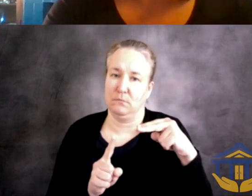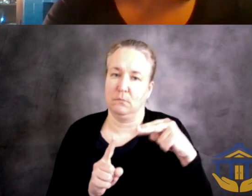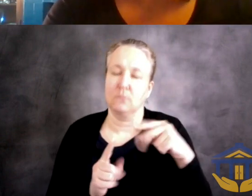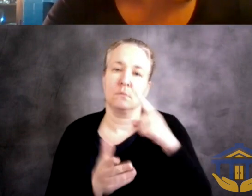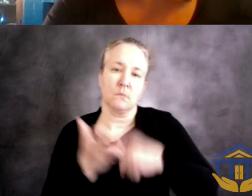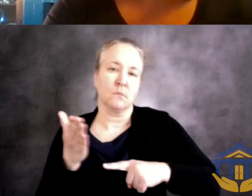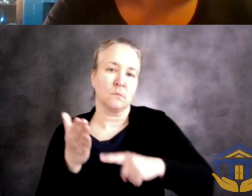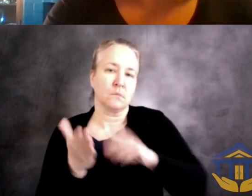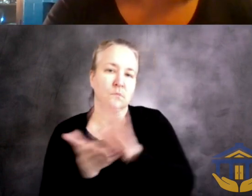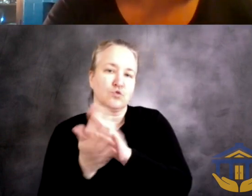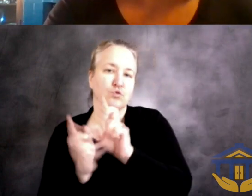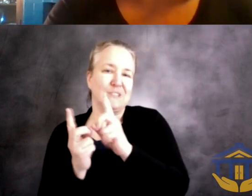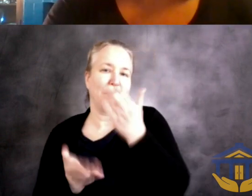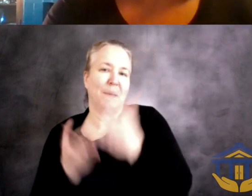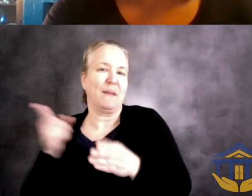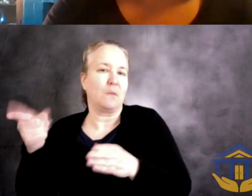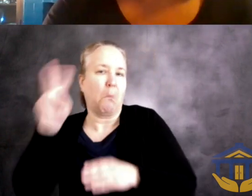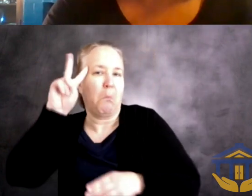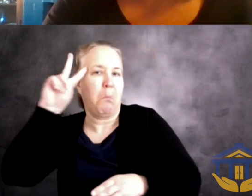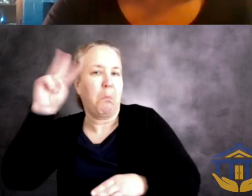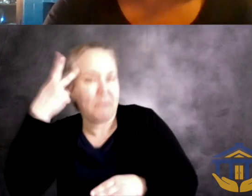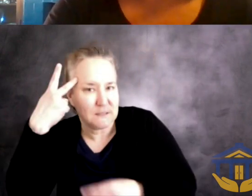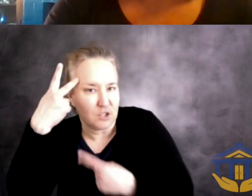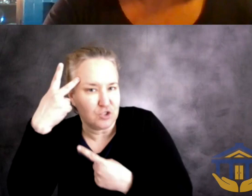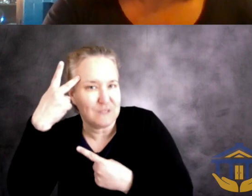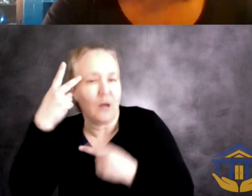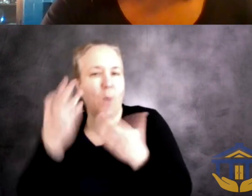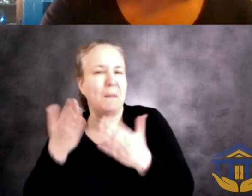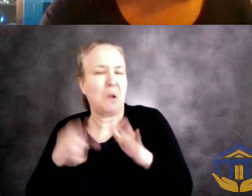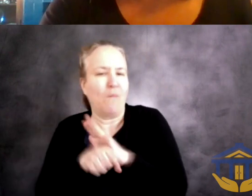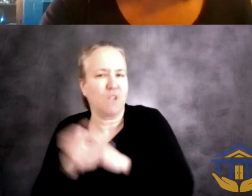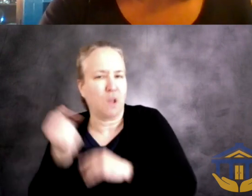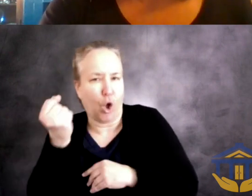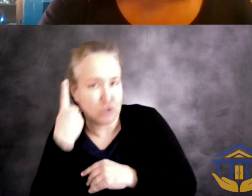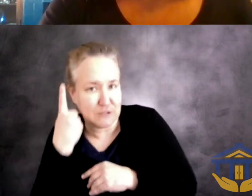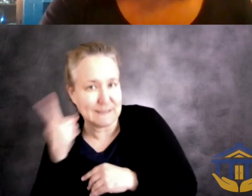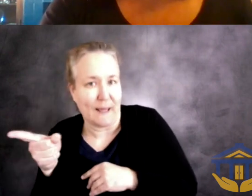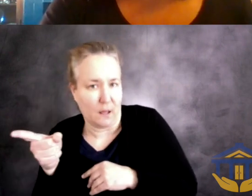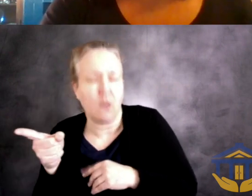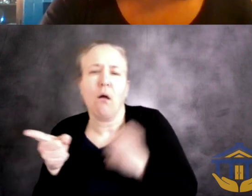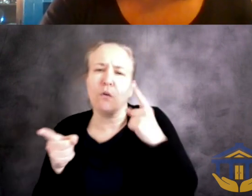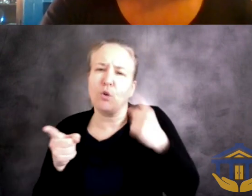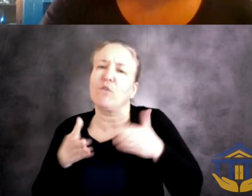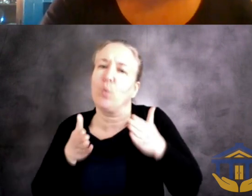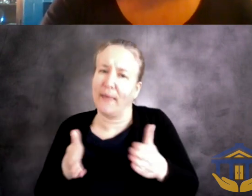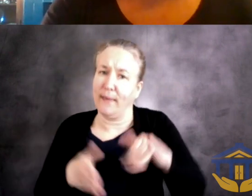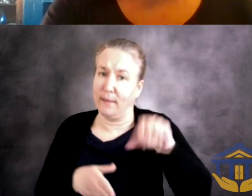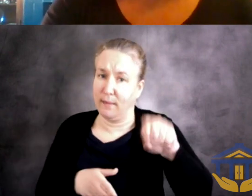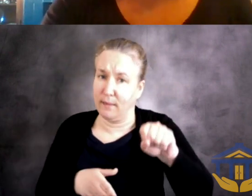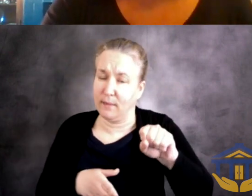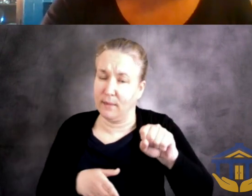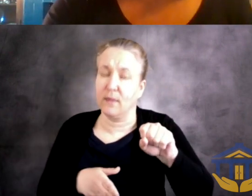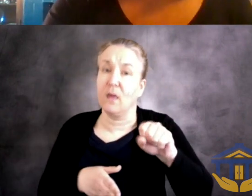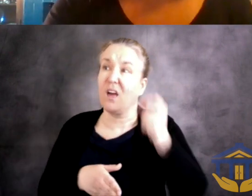misunderstanding or just not grasping. There's a way, I mean, these are people that are busy, that